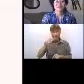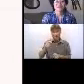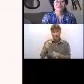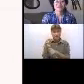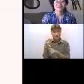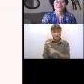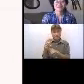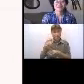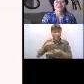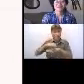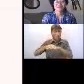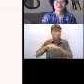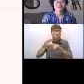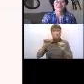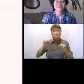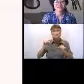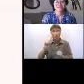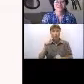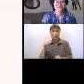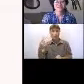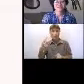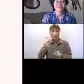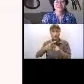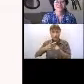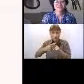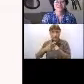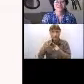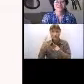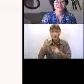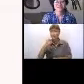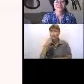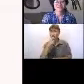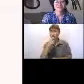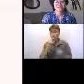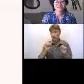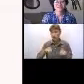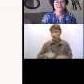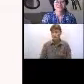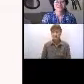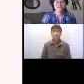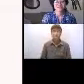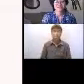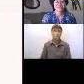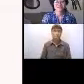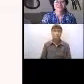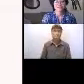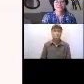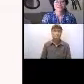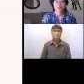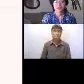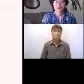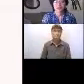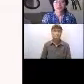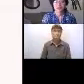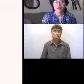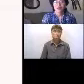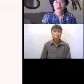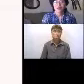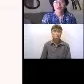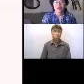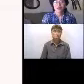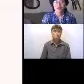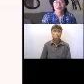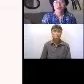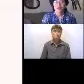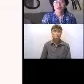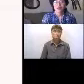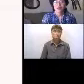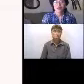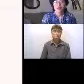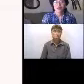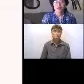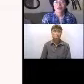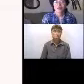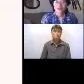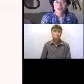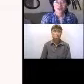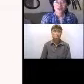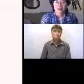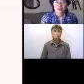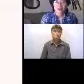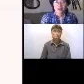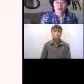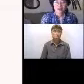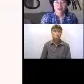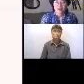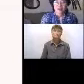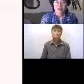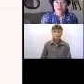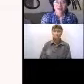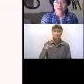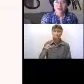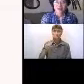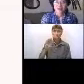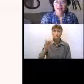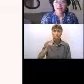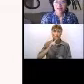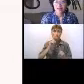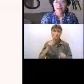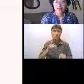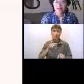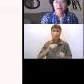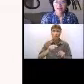either. Yeah, for sure. Yeah.